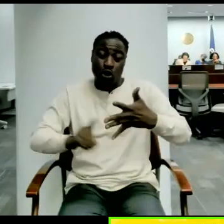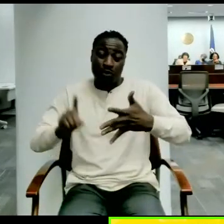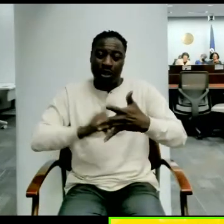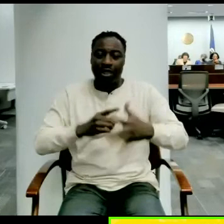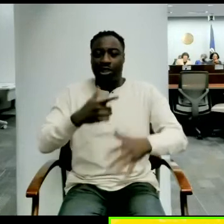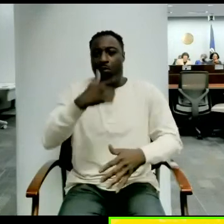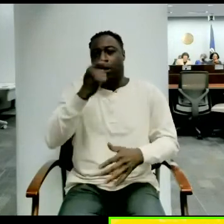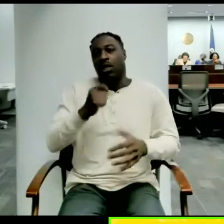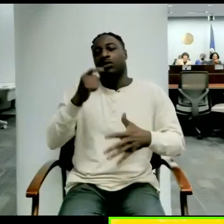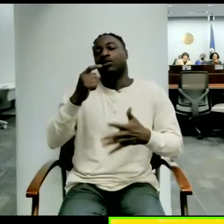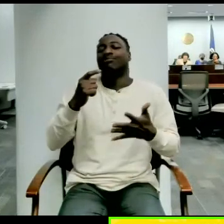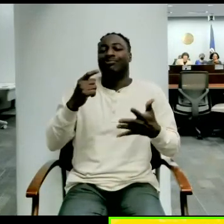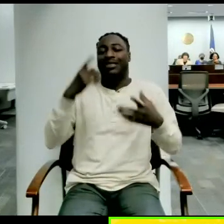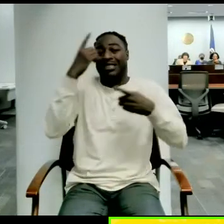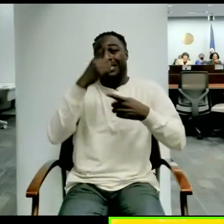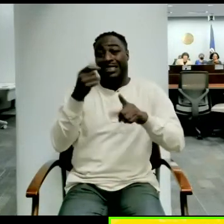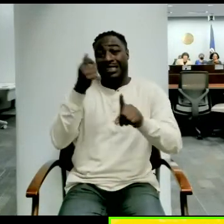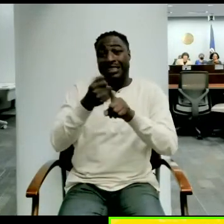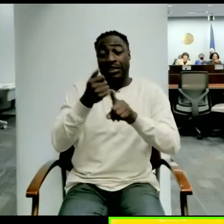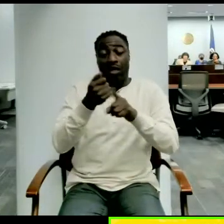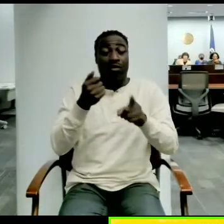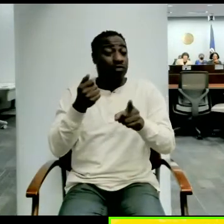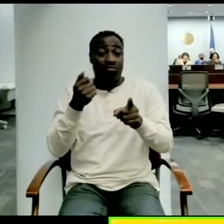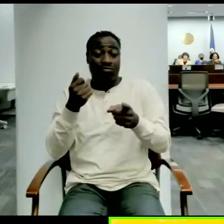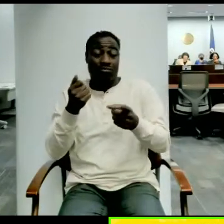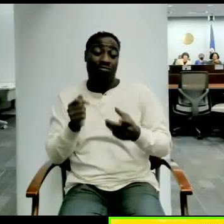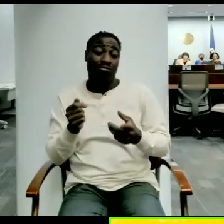um the disease itself has um, in many ways, receded.